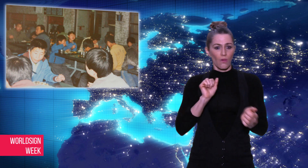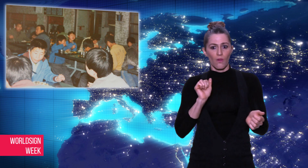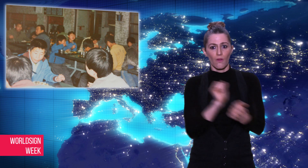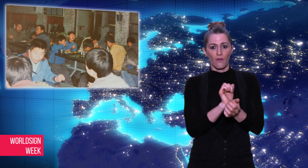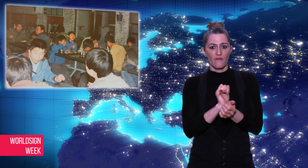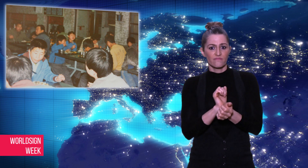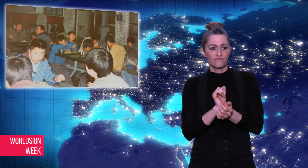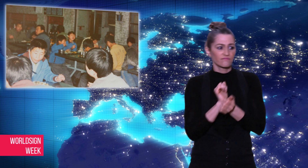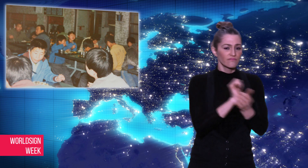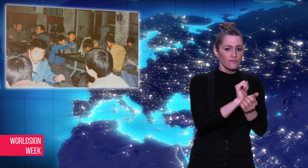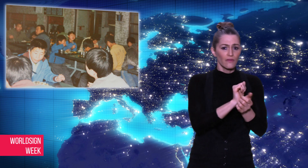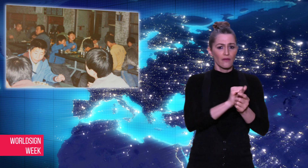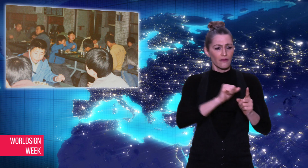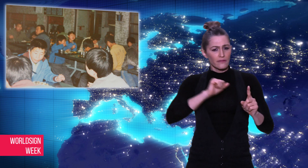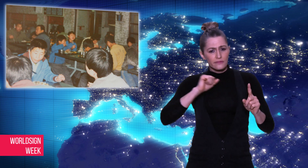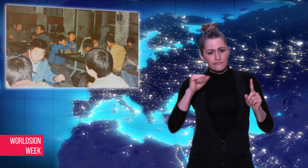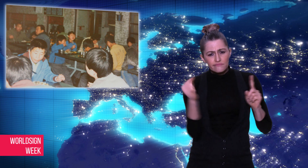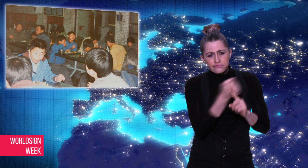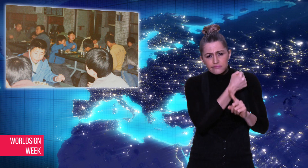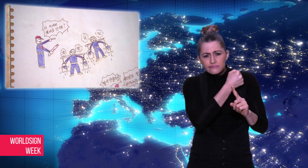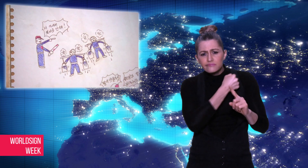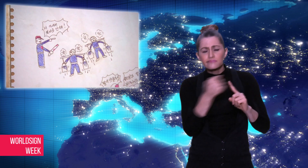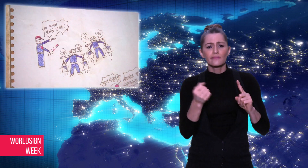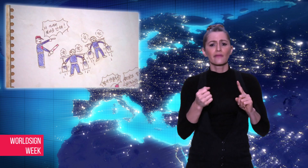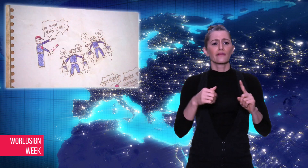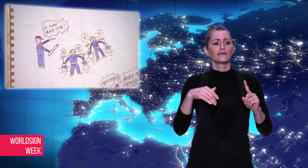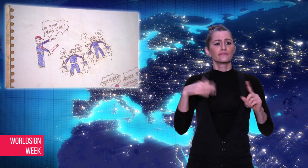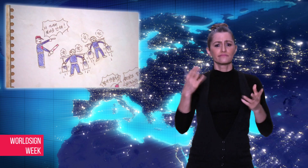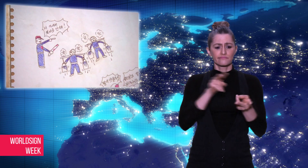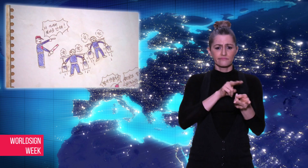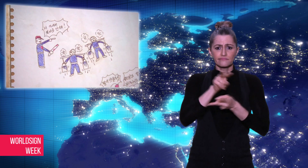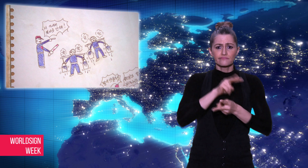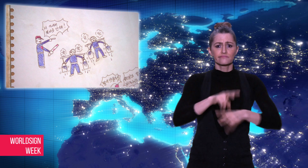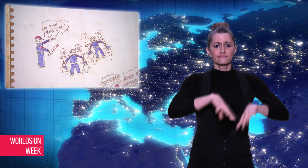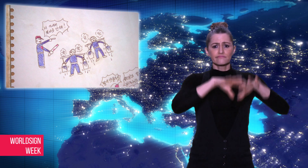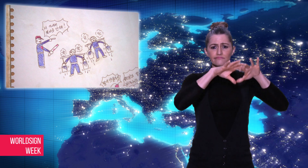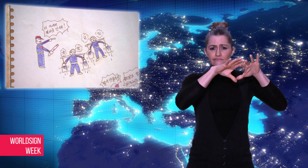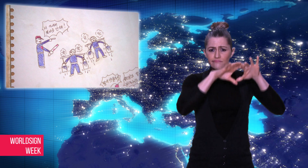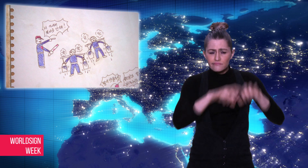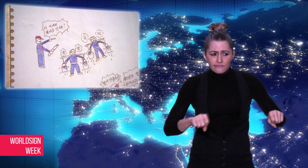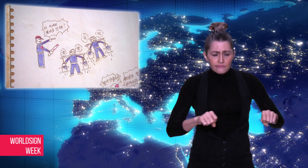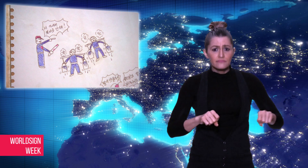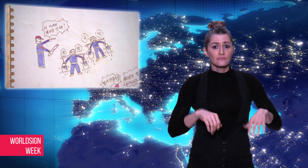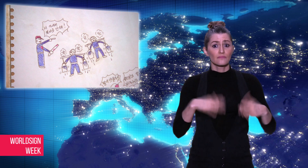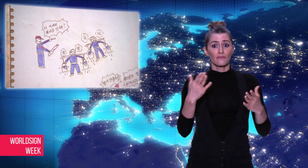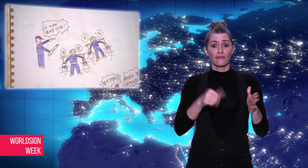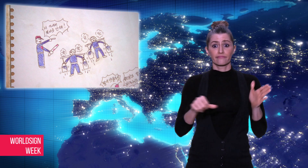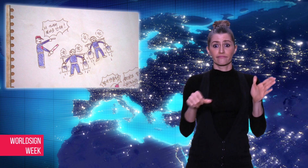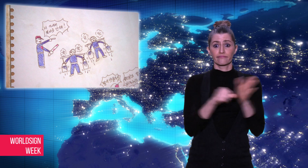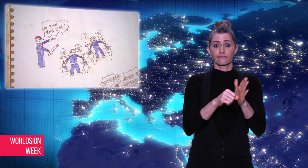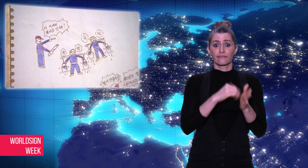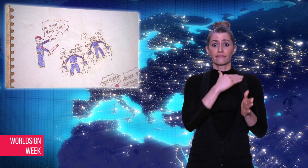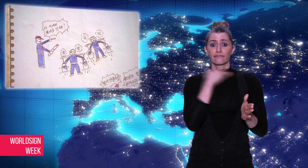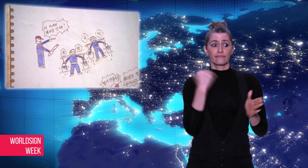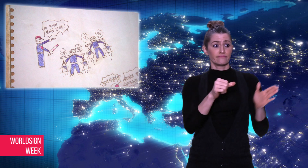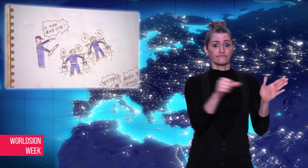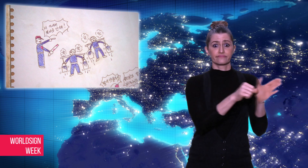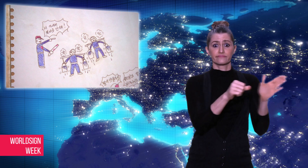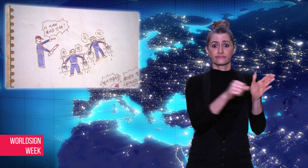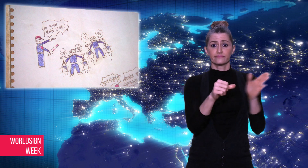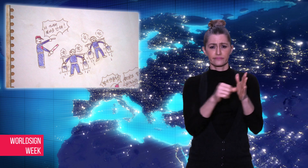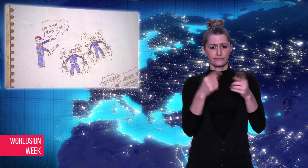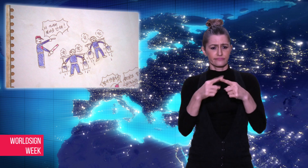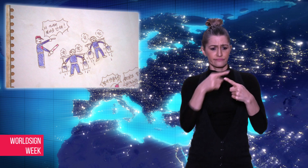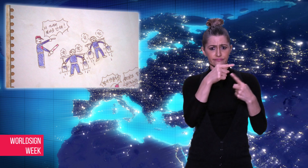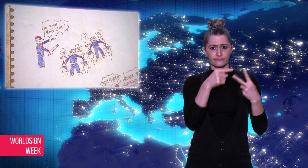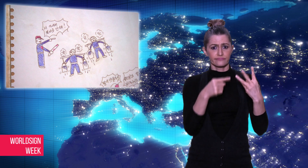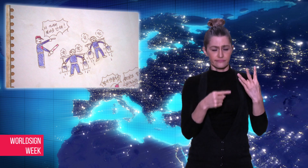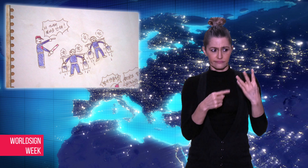and killing clients inside the facility.